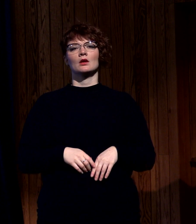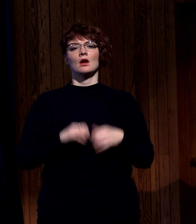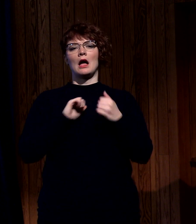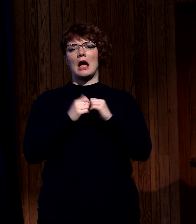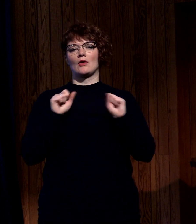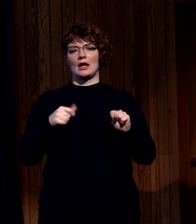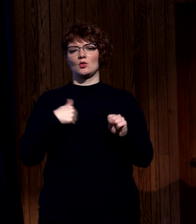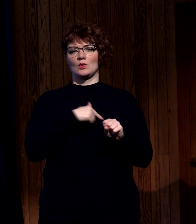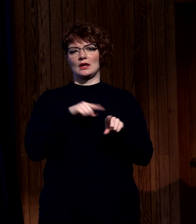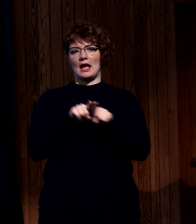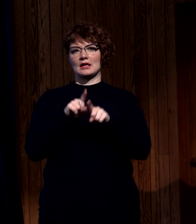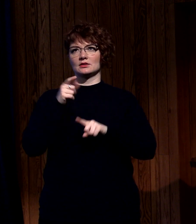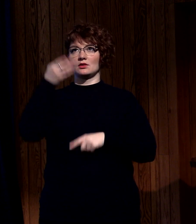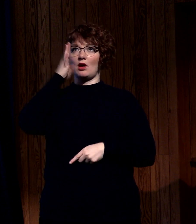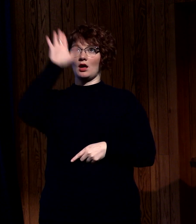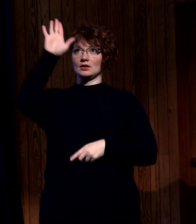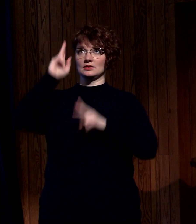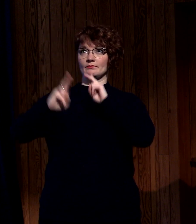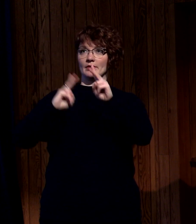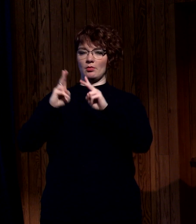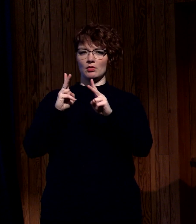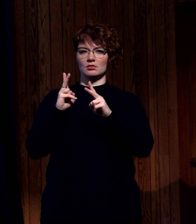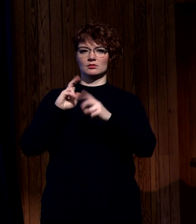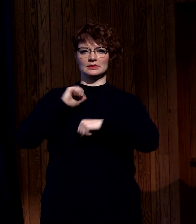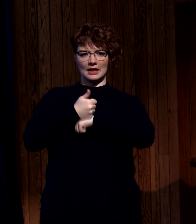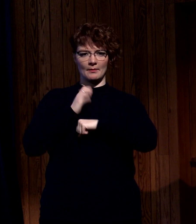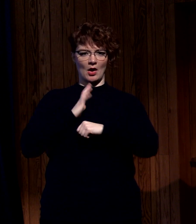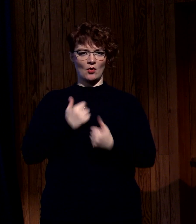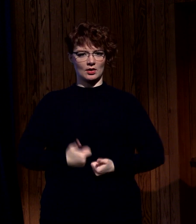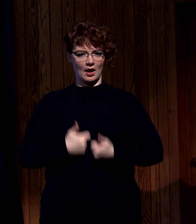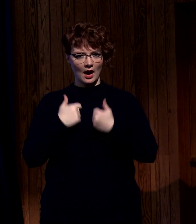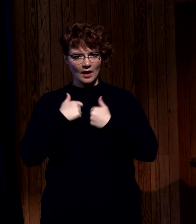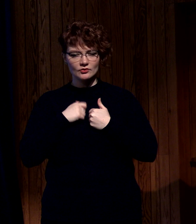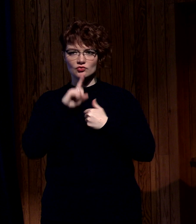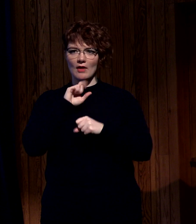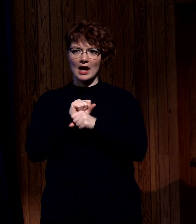people of God, structure our lives to actually become more